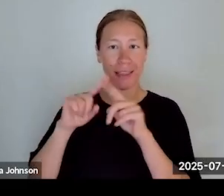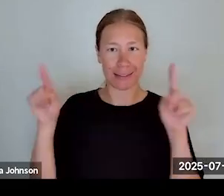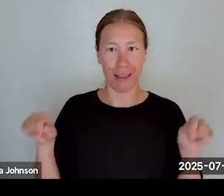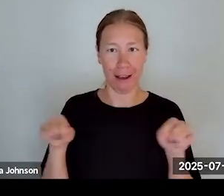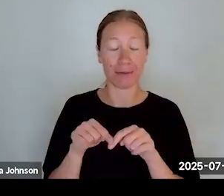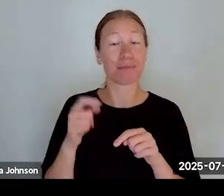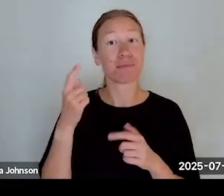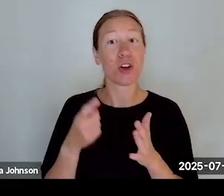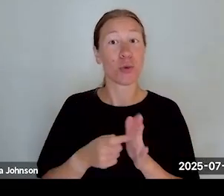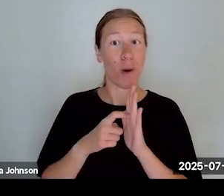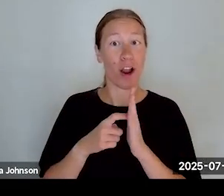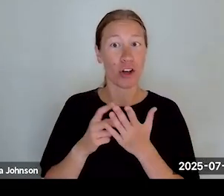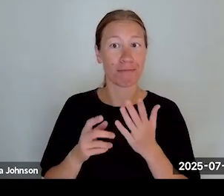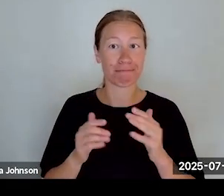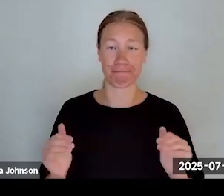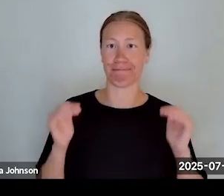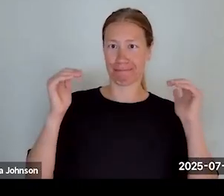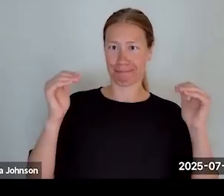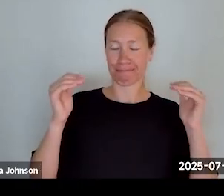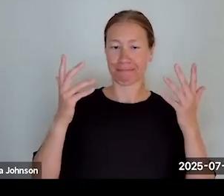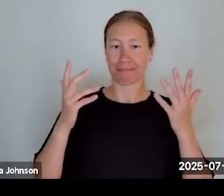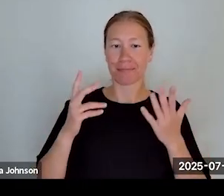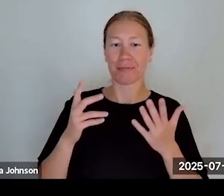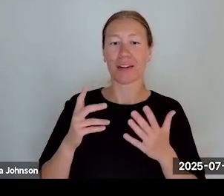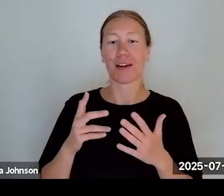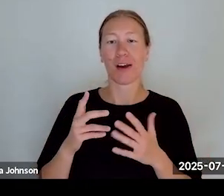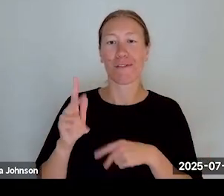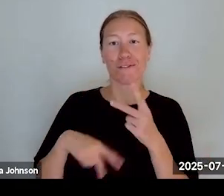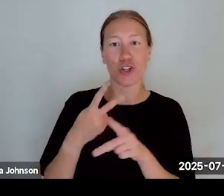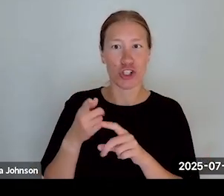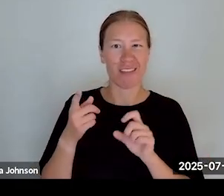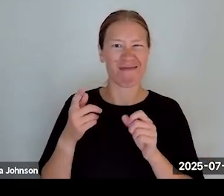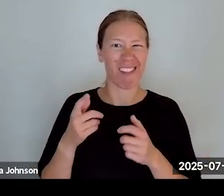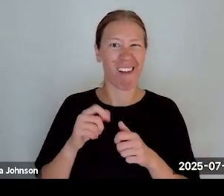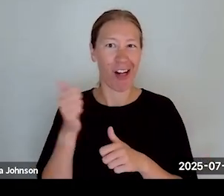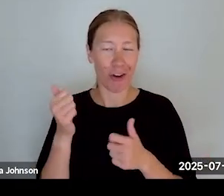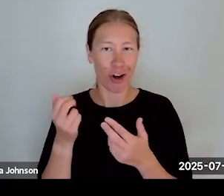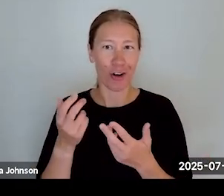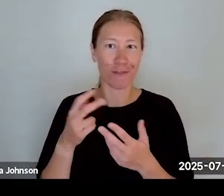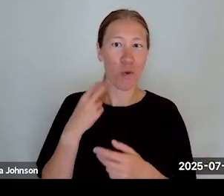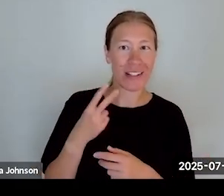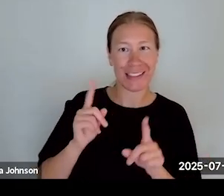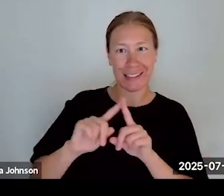which then has access to MP3 conversion and lots more premium voices. This tool can be helpful